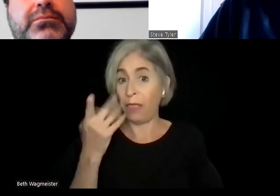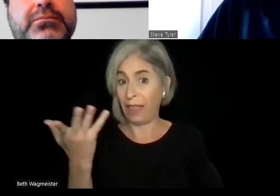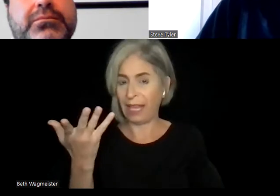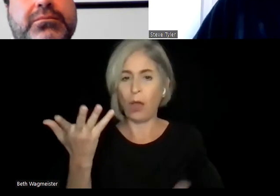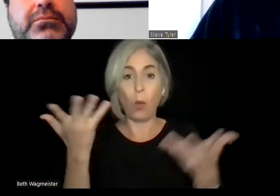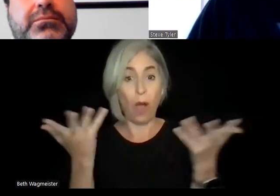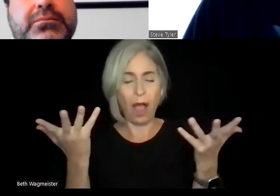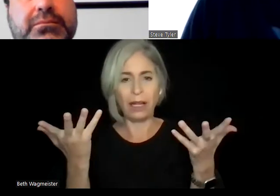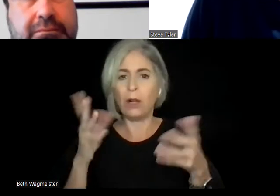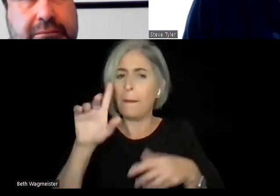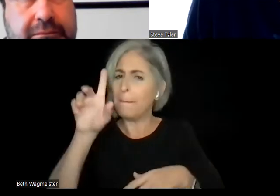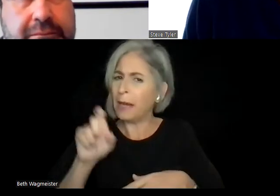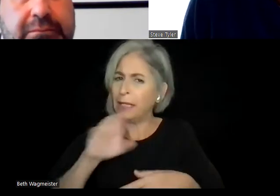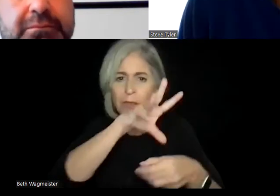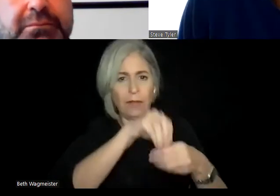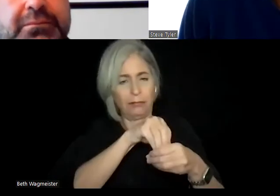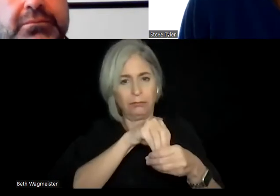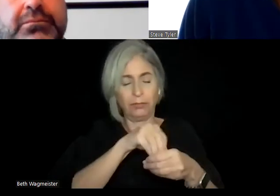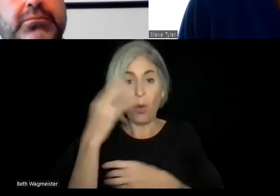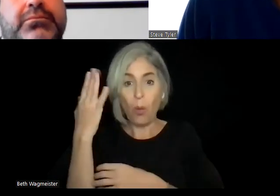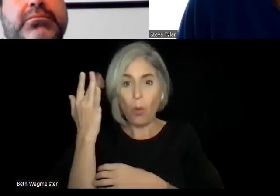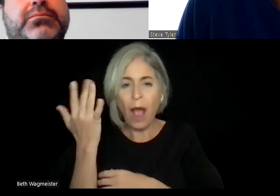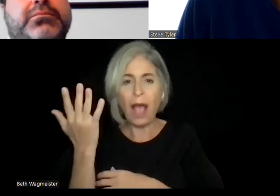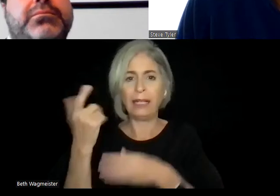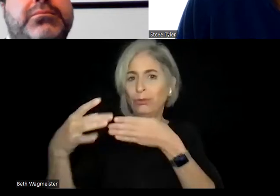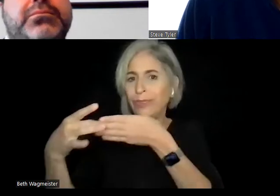with enormous implications, one thing we do know, it